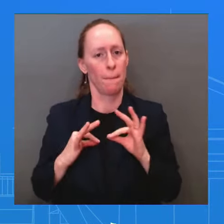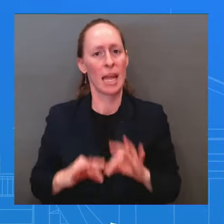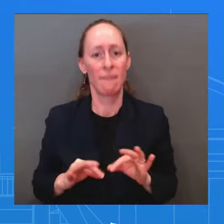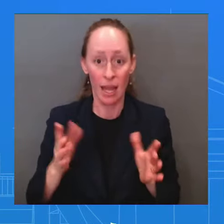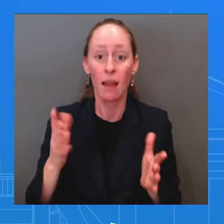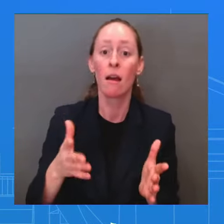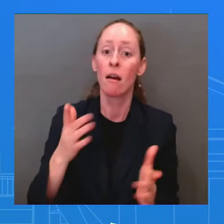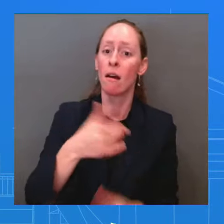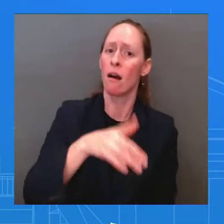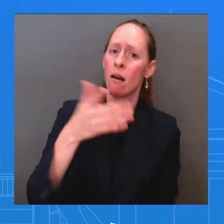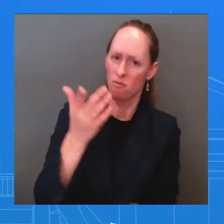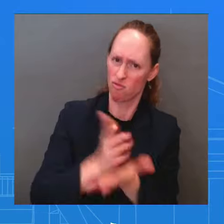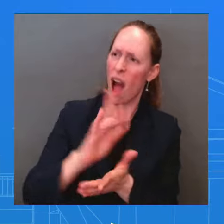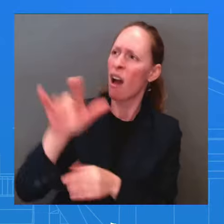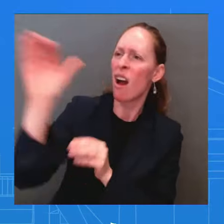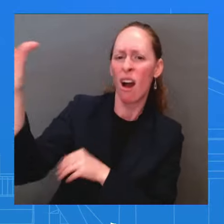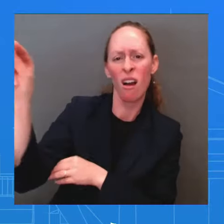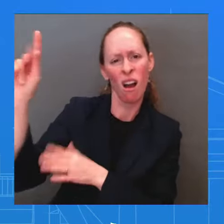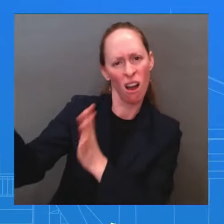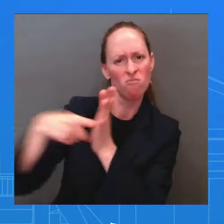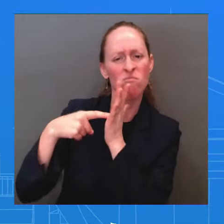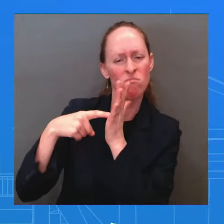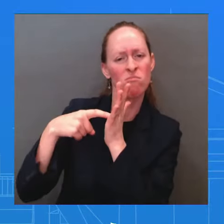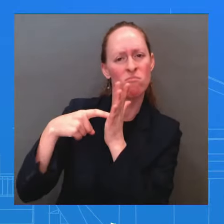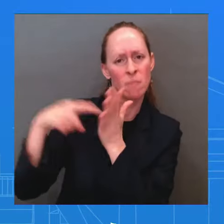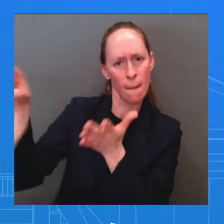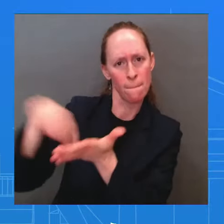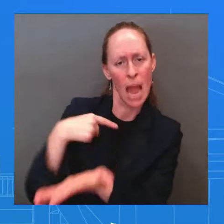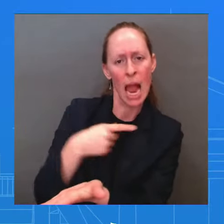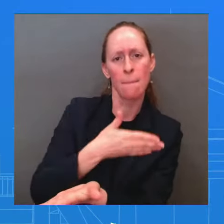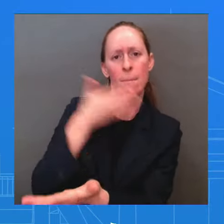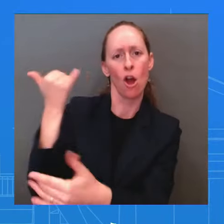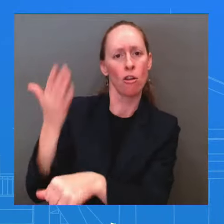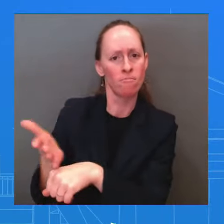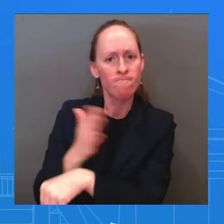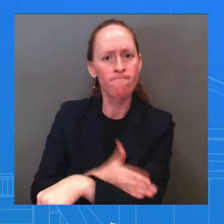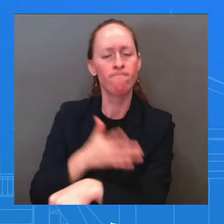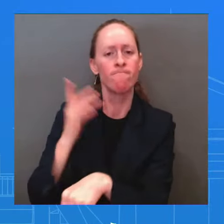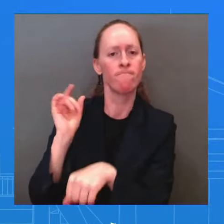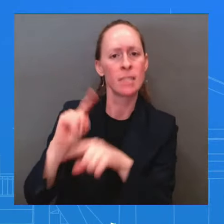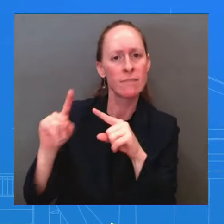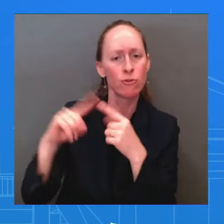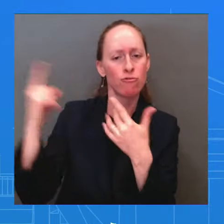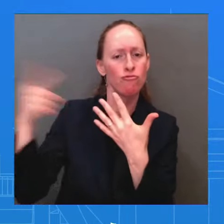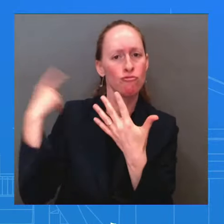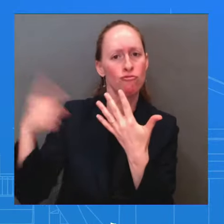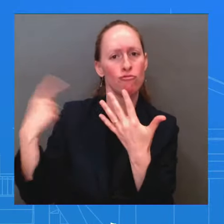And that's what we're going to continue to say. That's why col- -- we believe the collective bargaining system works. And we have seen that happen.